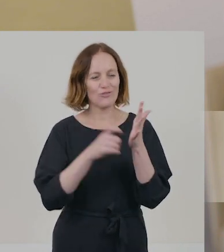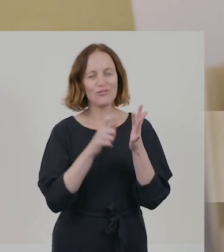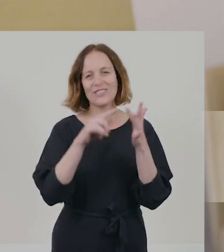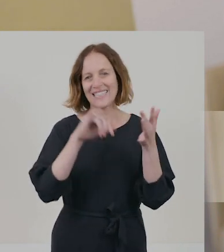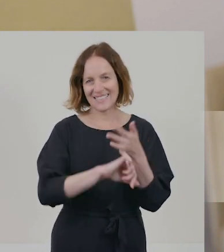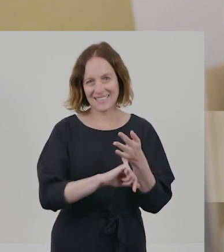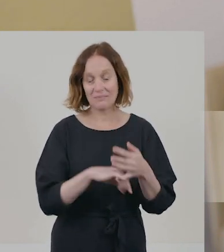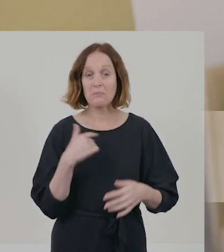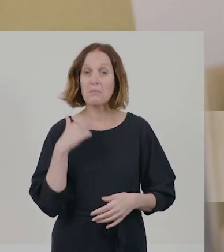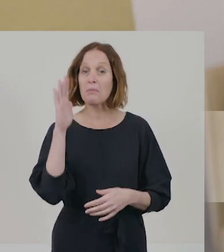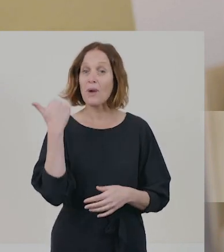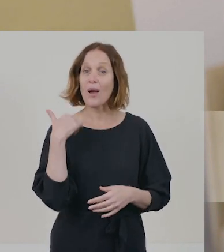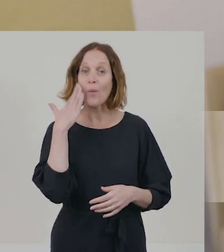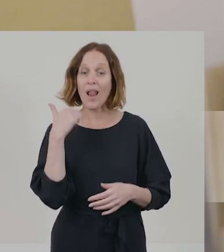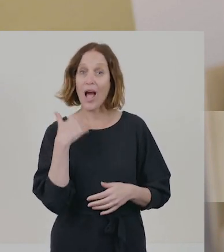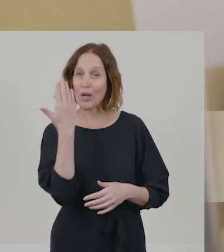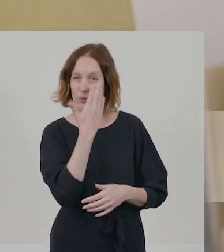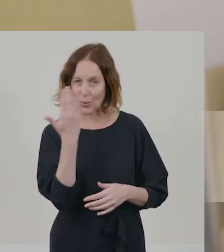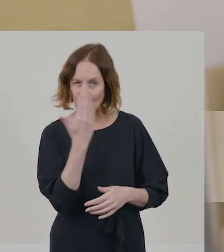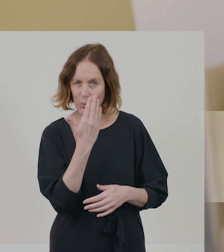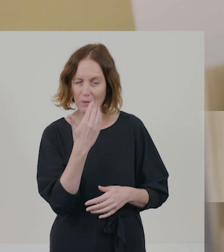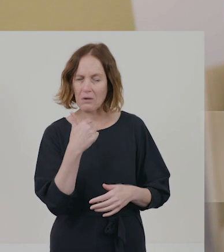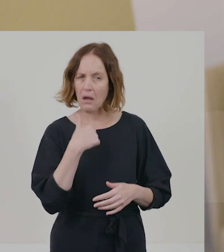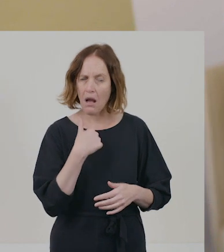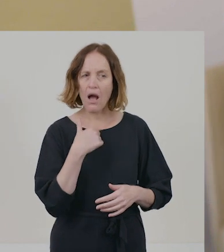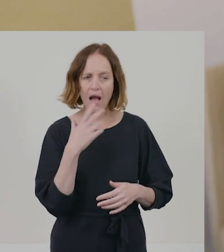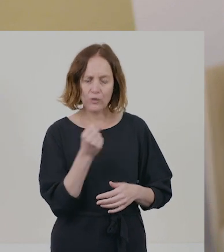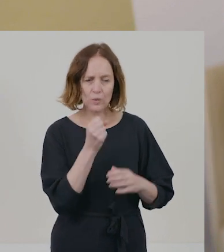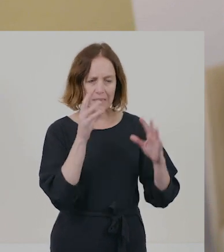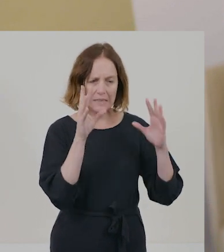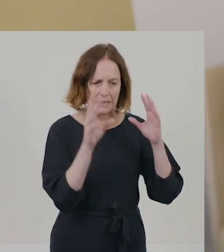When I was at school, I was asked to summarise what I read, in a lot of my classes.